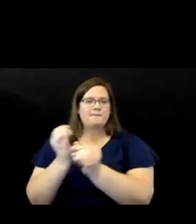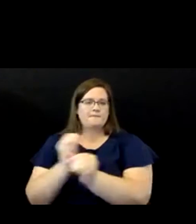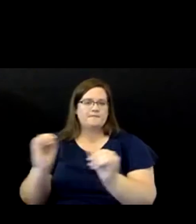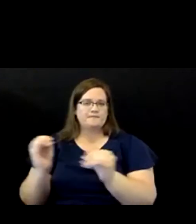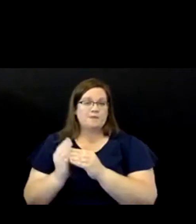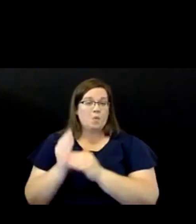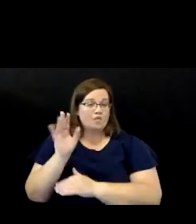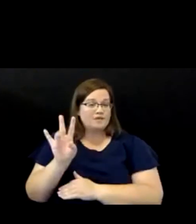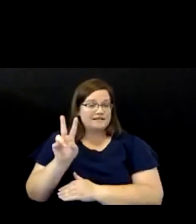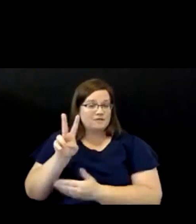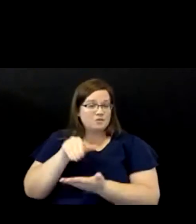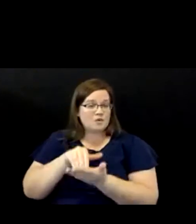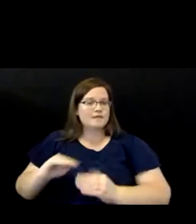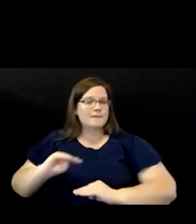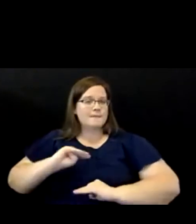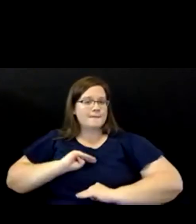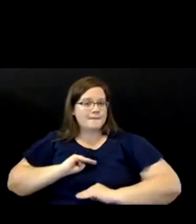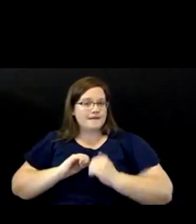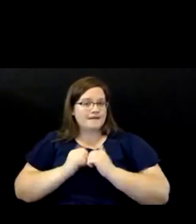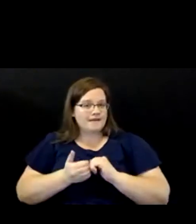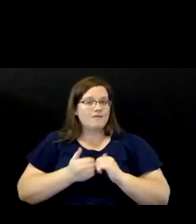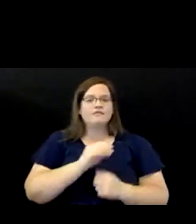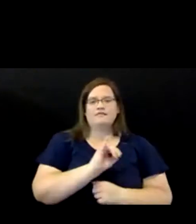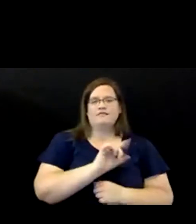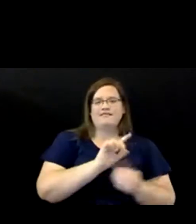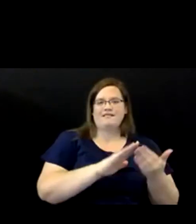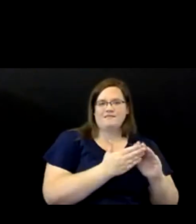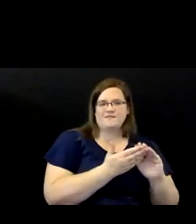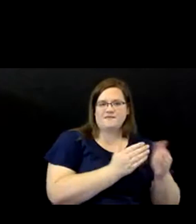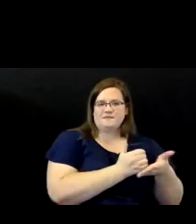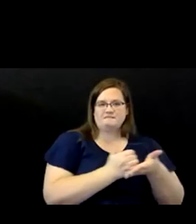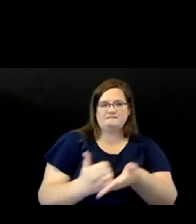72,000 were met by the IL community. That's impressive. That's a significant impact.